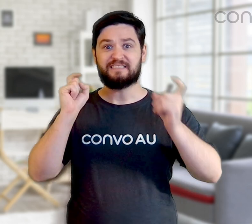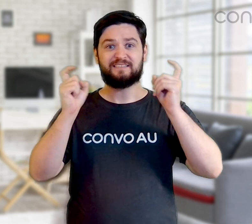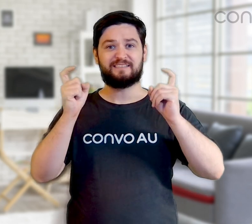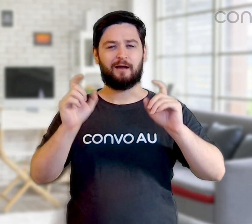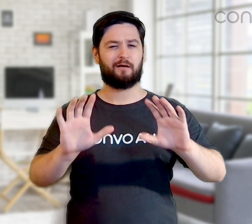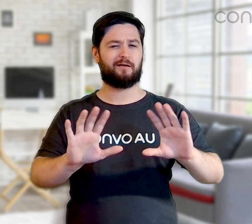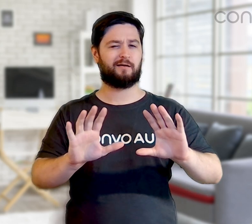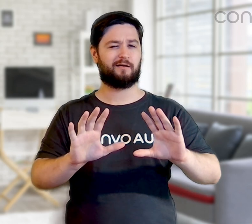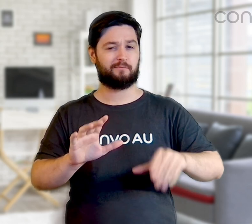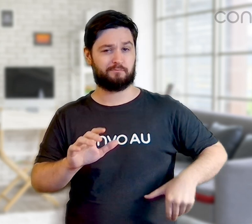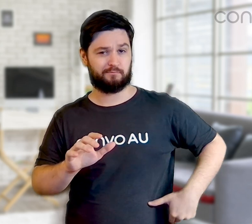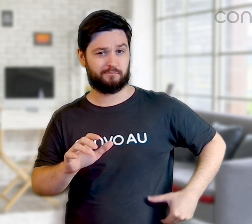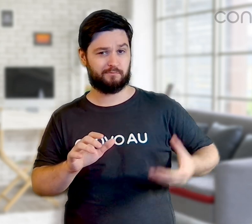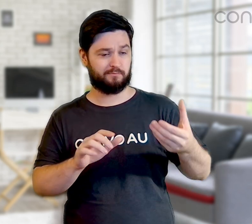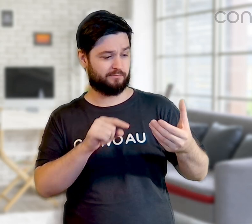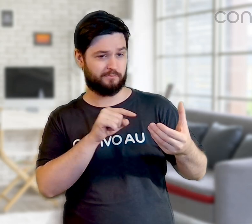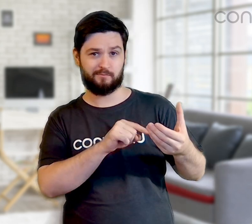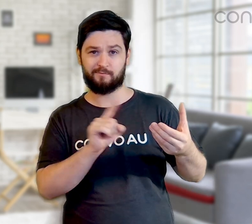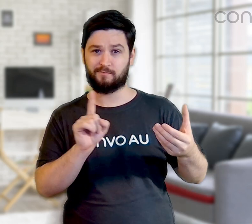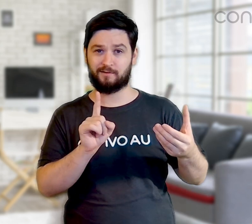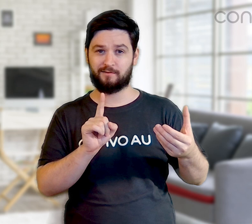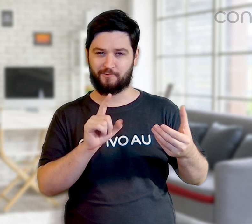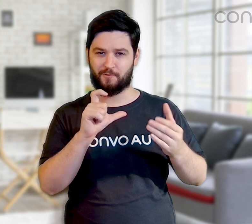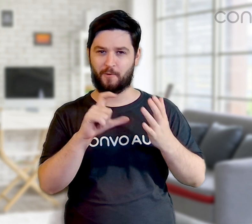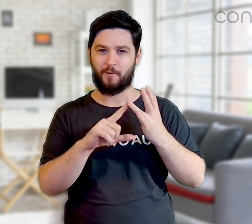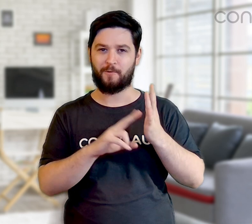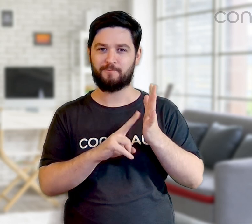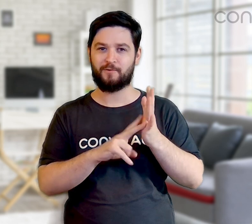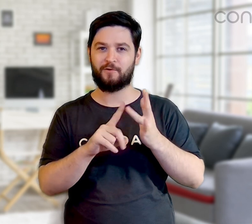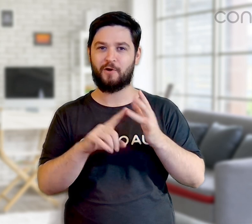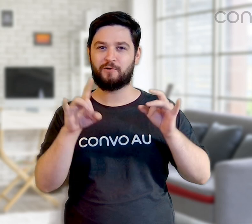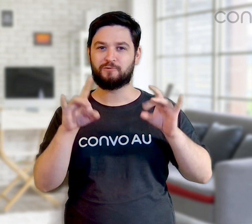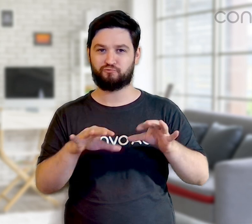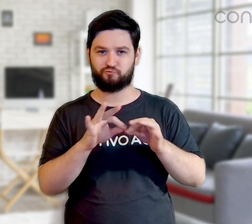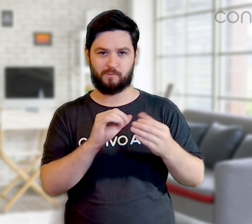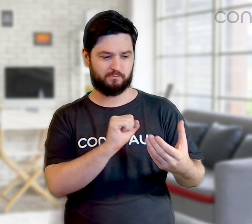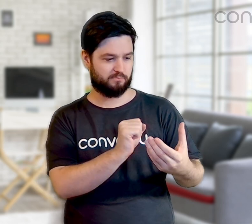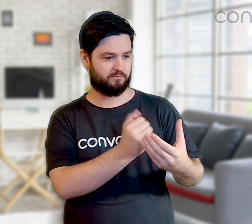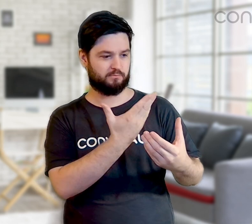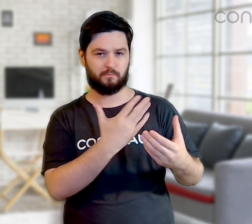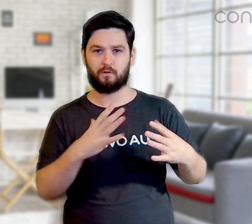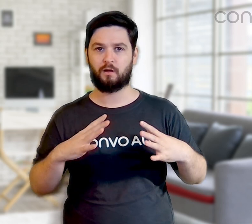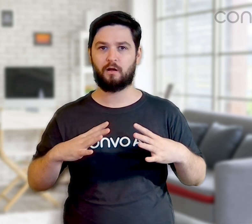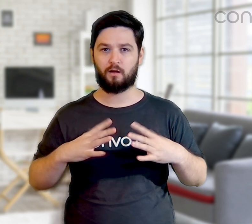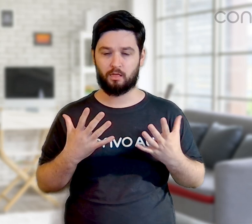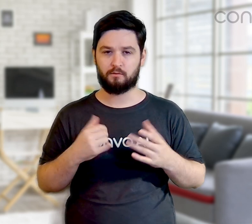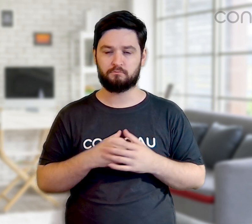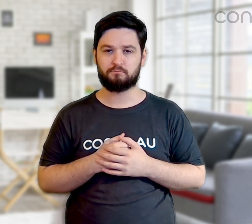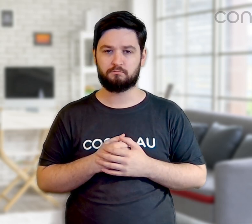Don’t worry, you can use your “interpreter in your pocket”, Convo Australia, for your job interview.